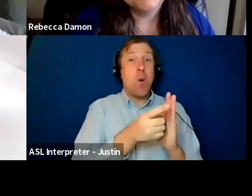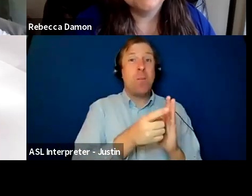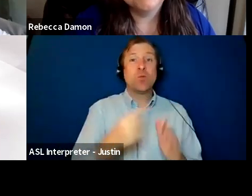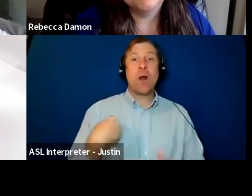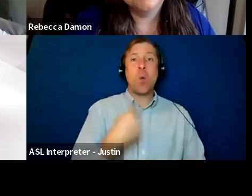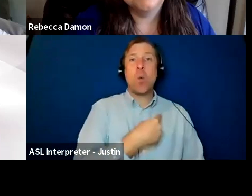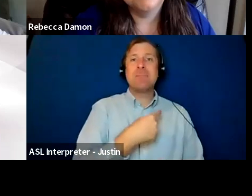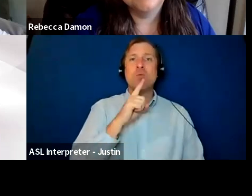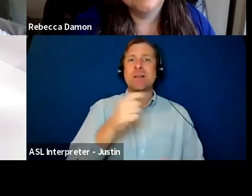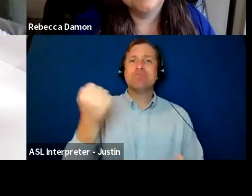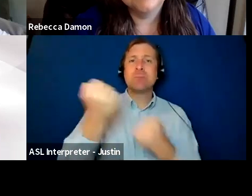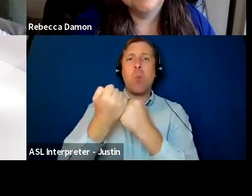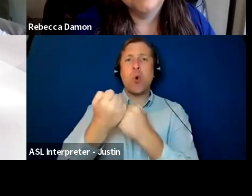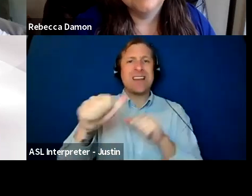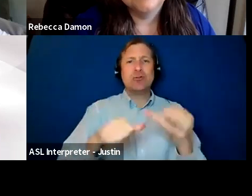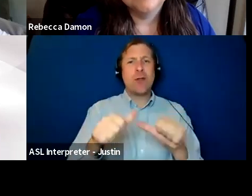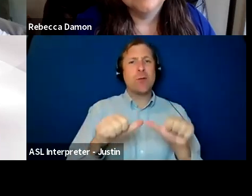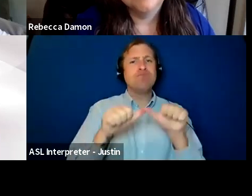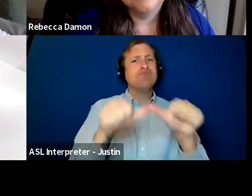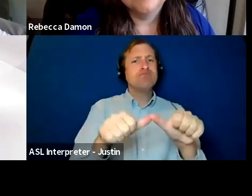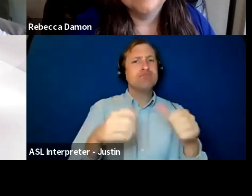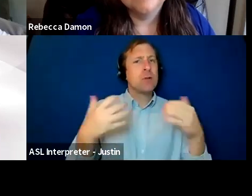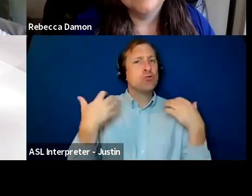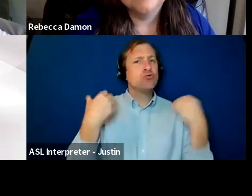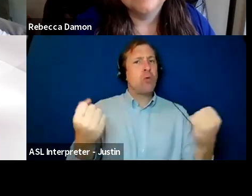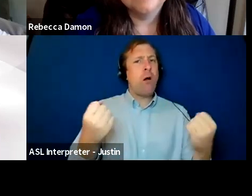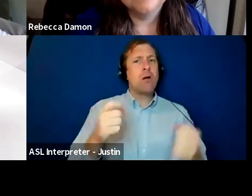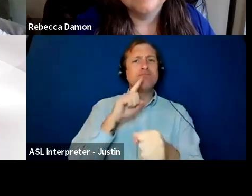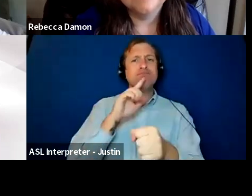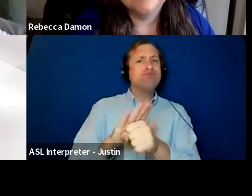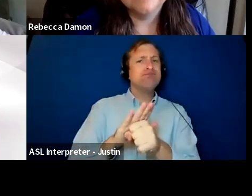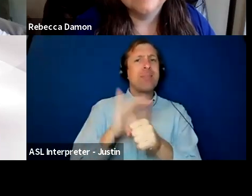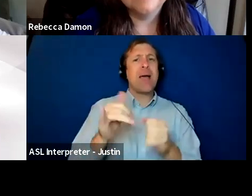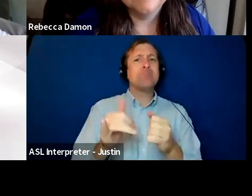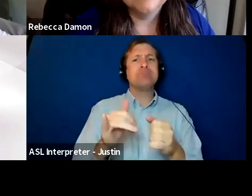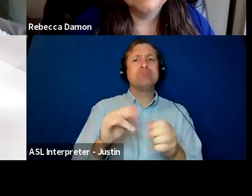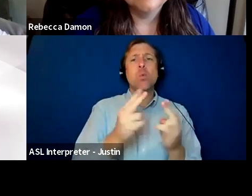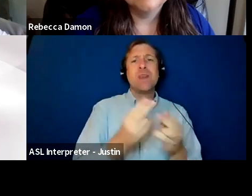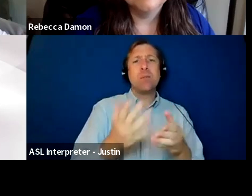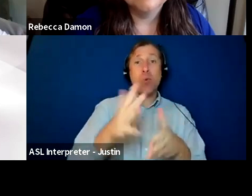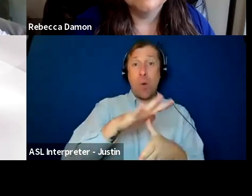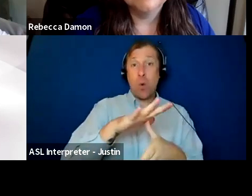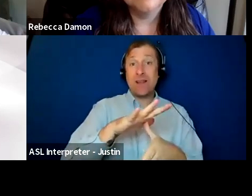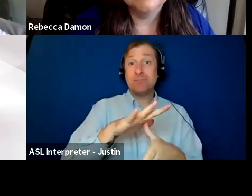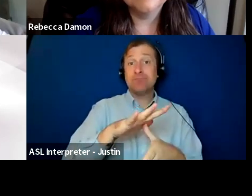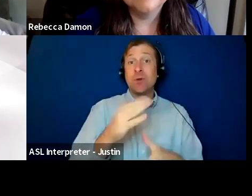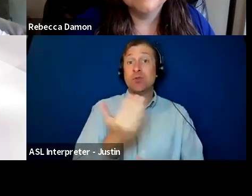one another and held strong for the priorities of our union. So our performer and broadcaster and recording artist